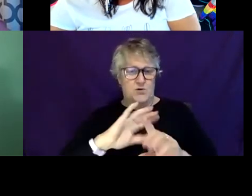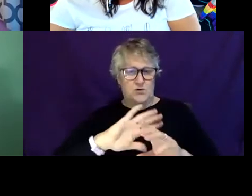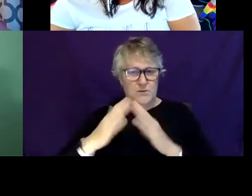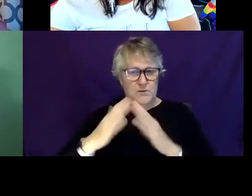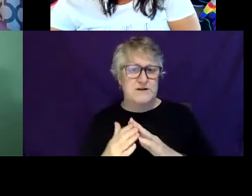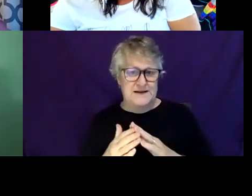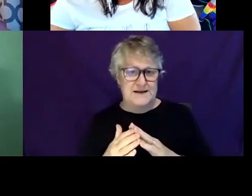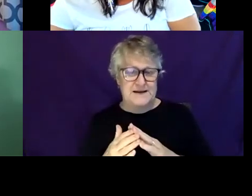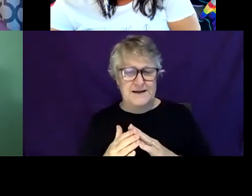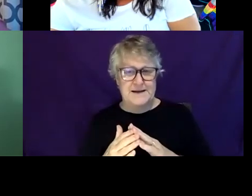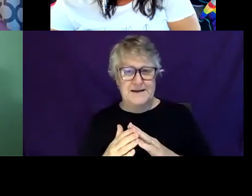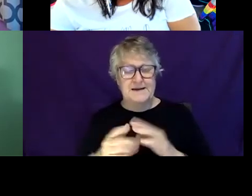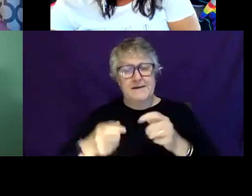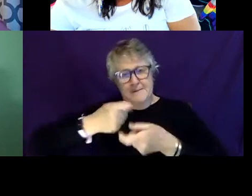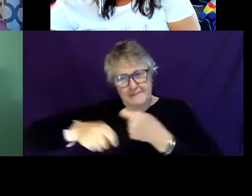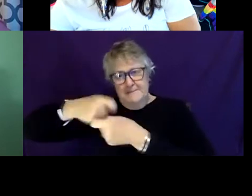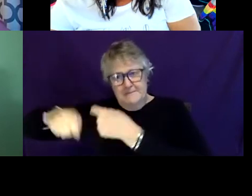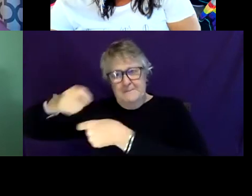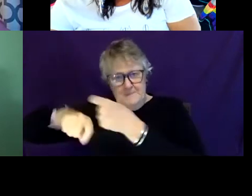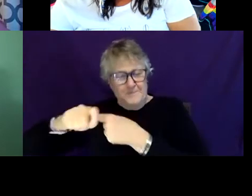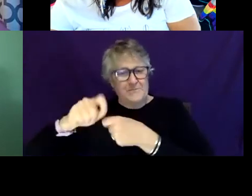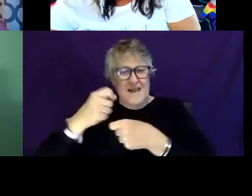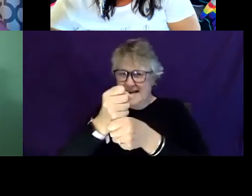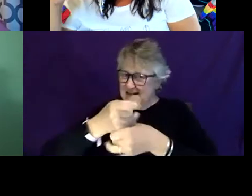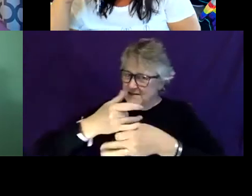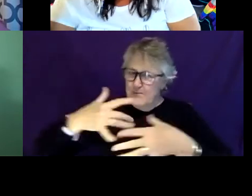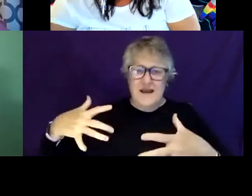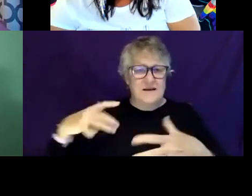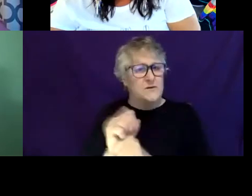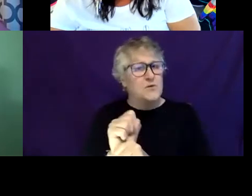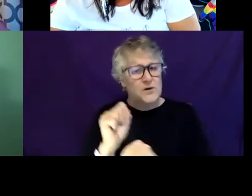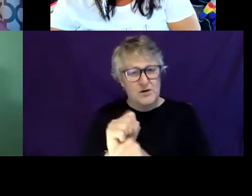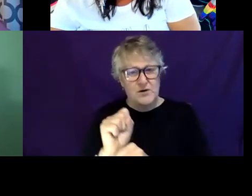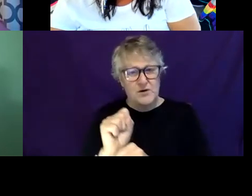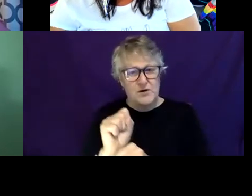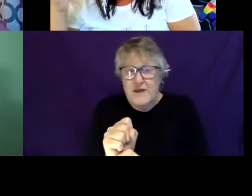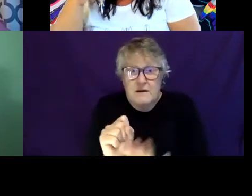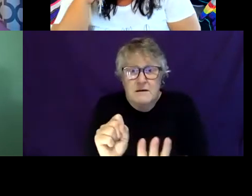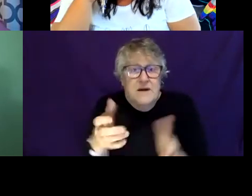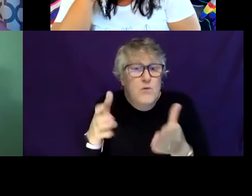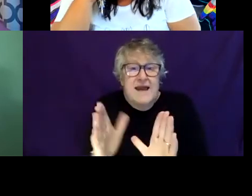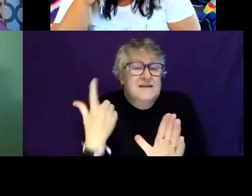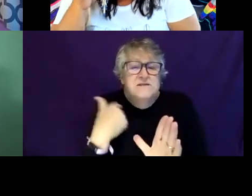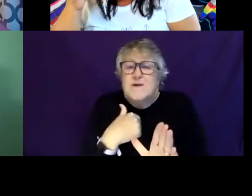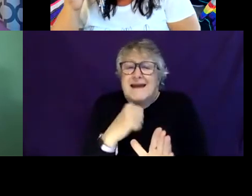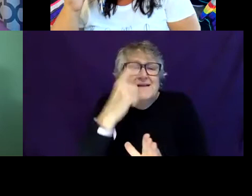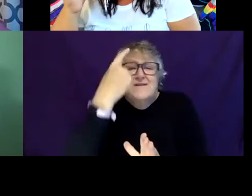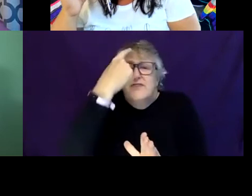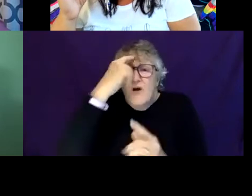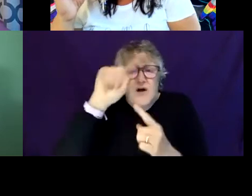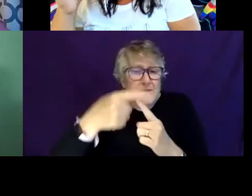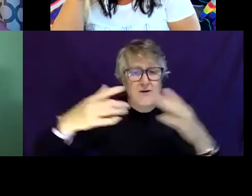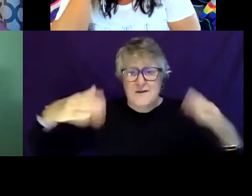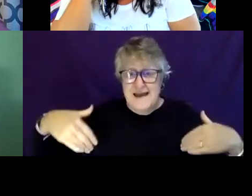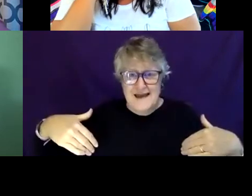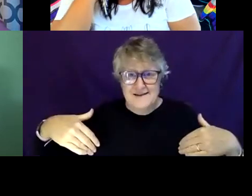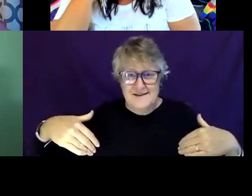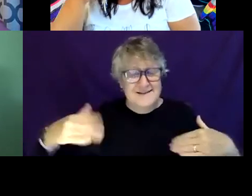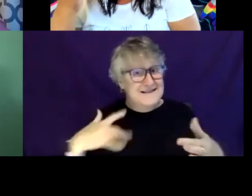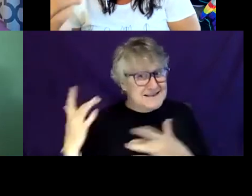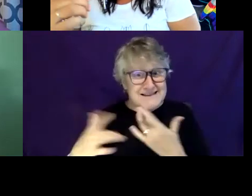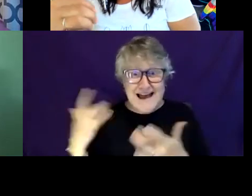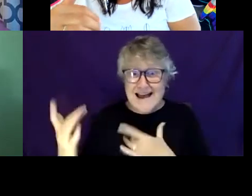You know, filling in these spaces and expanding this work in ways that we haven't even thought about yet. I'm so excited by that.